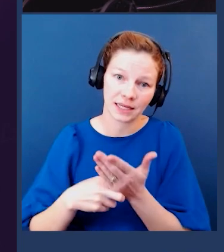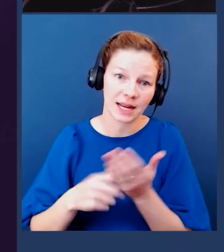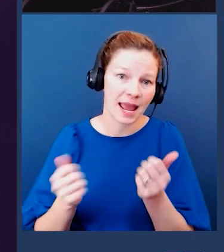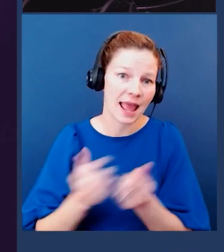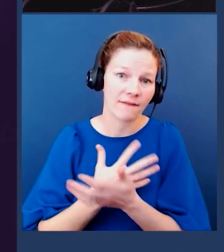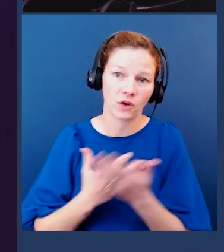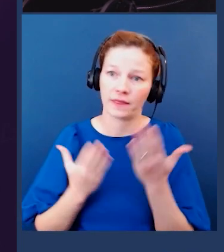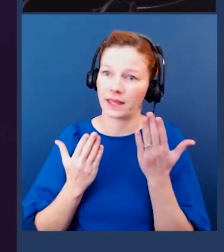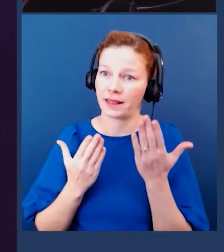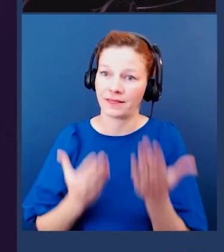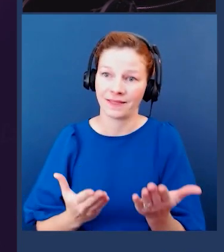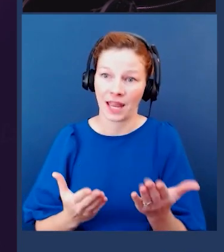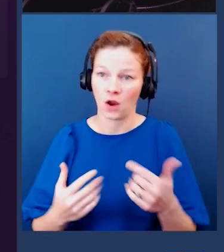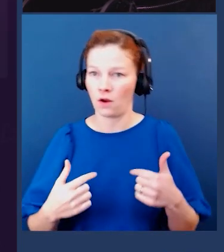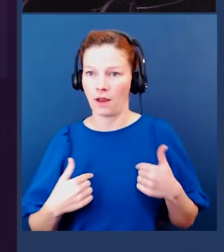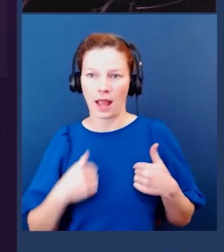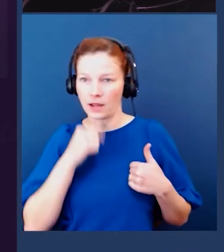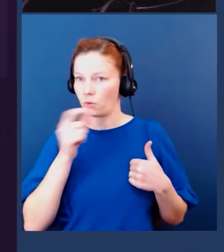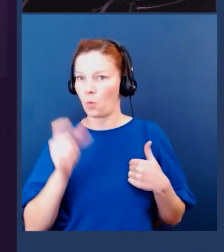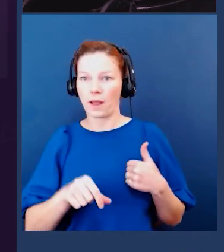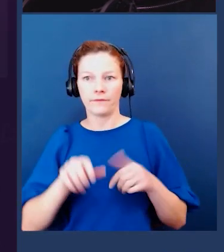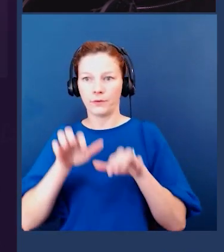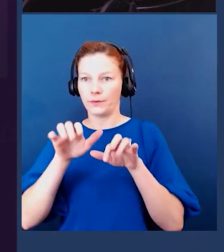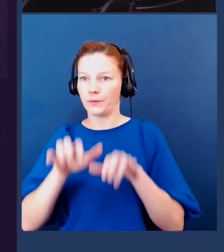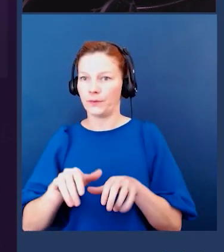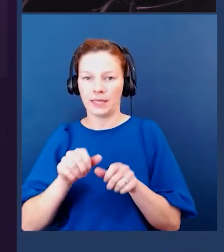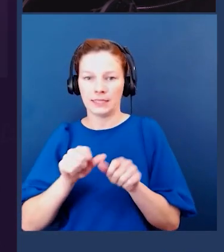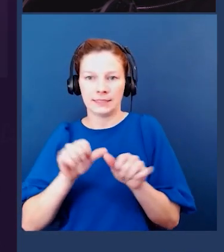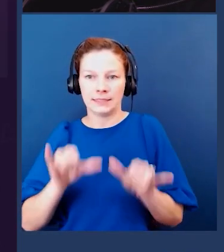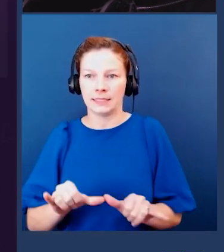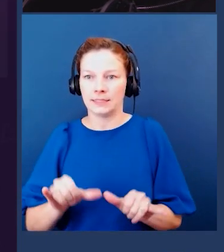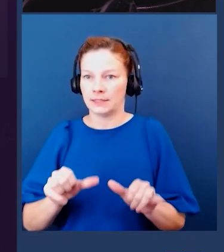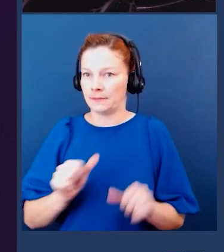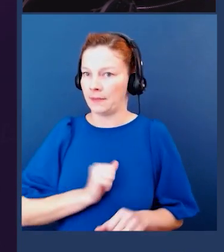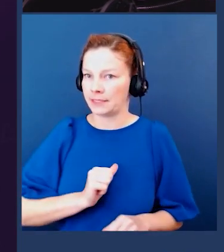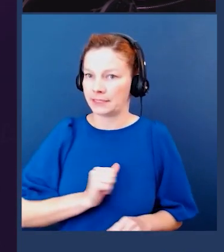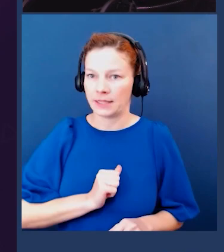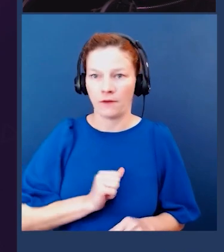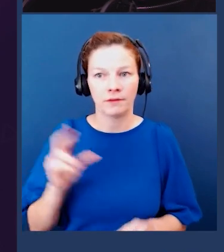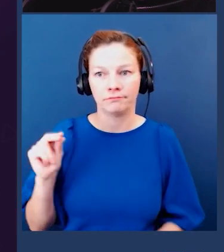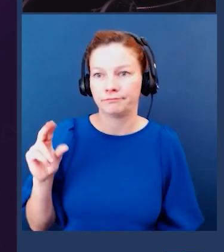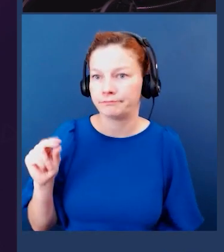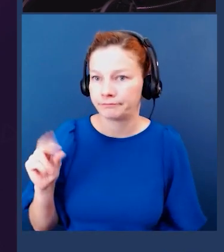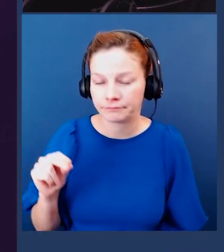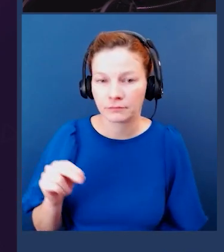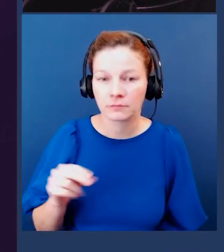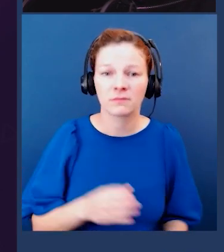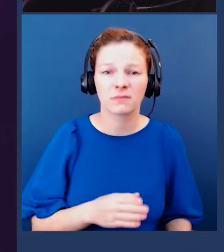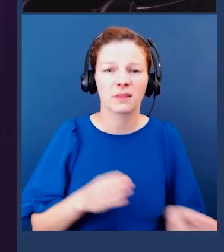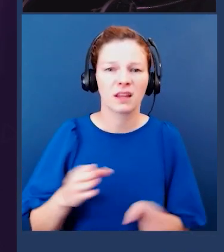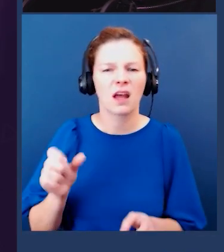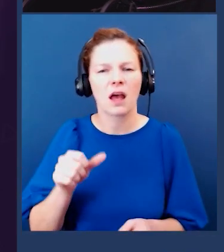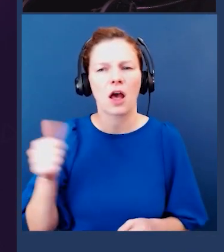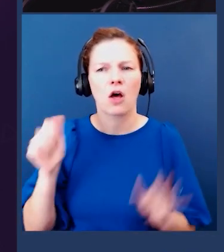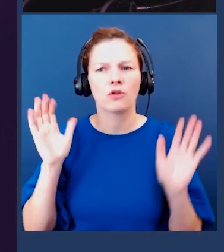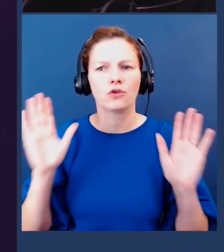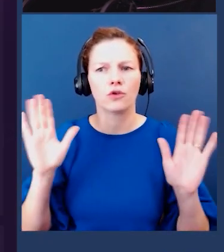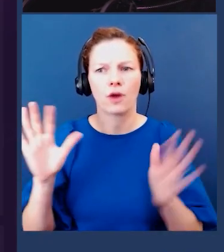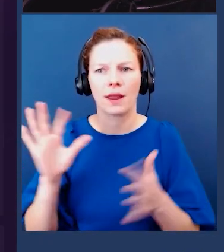do anything basically in terms of the system itself. There's a lot of great features. Also, if I just go back a little bit